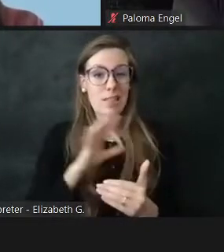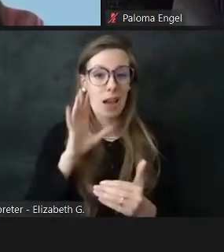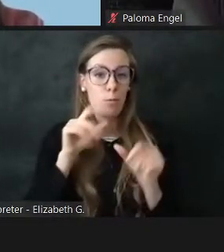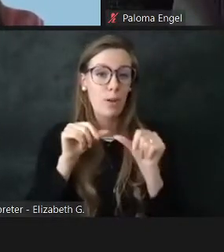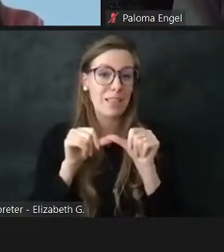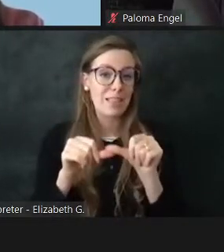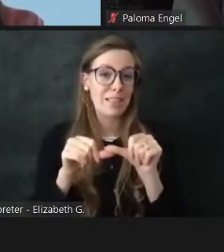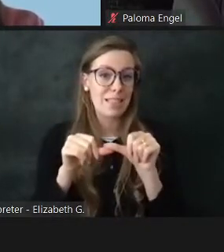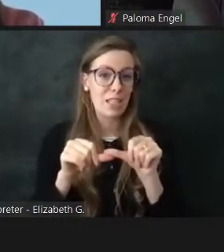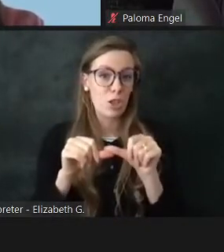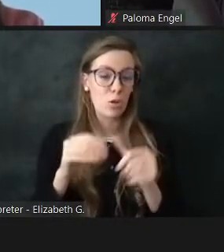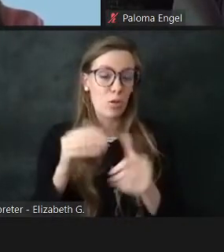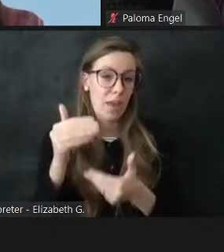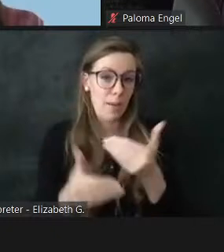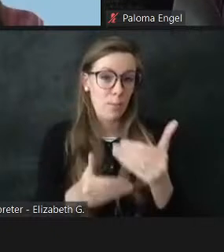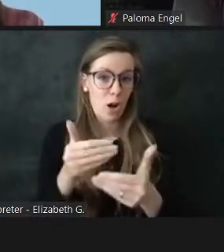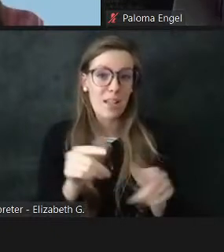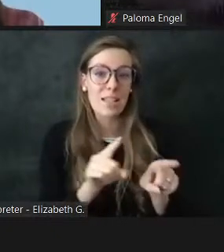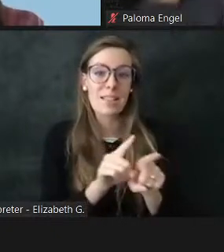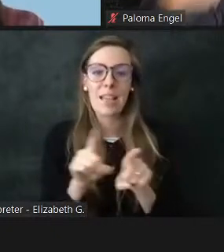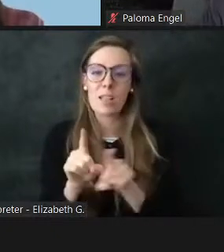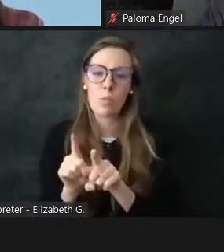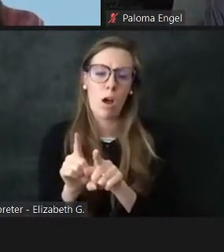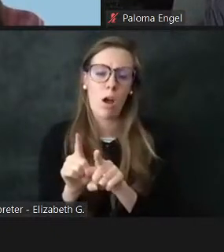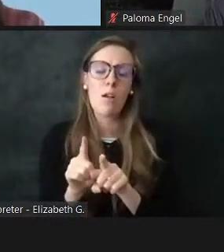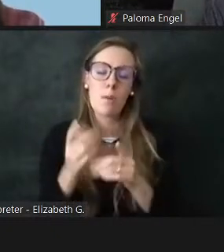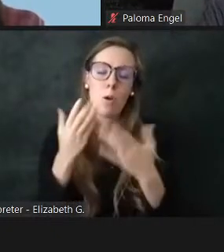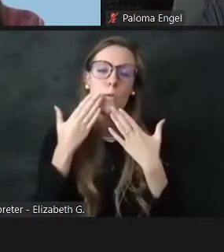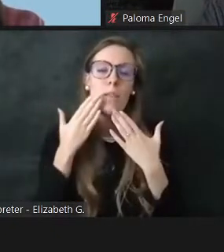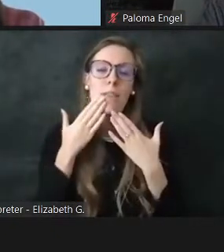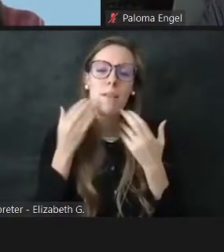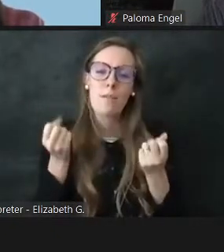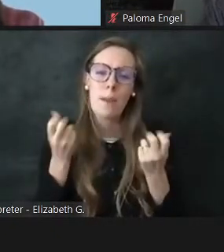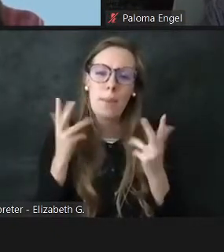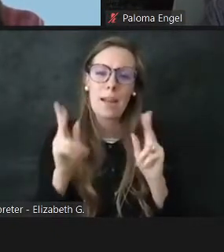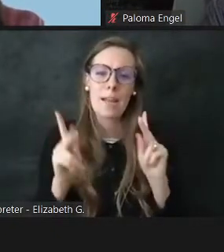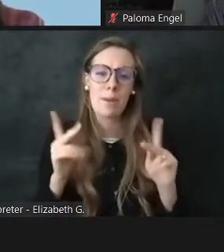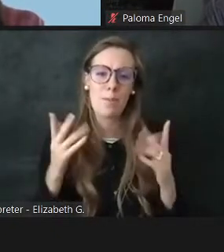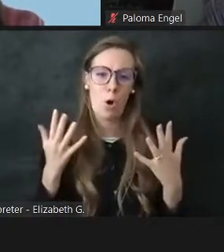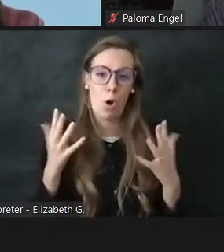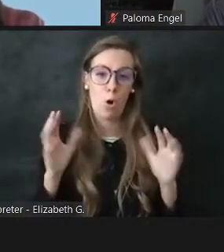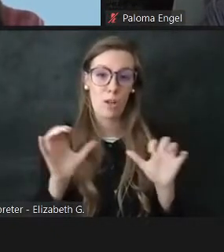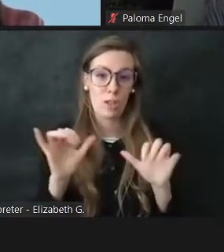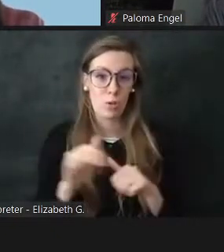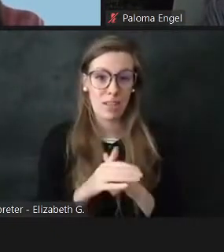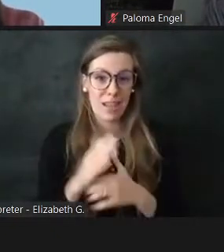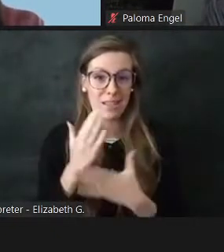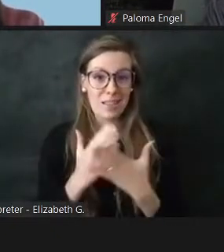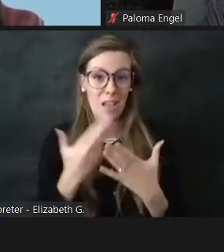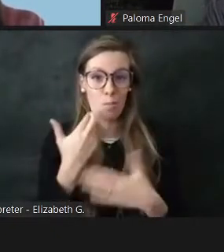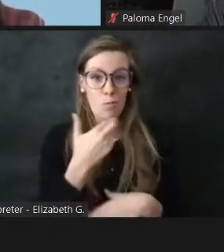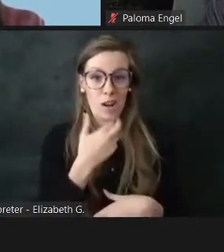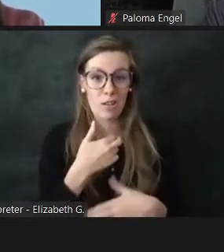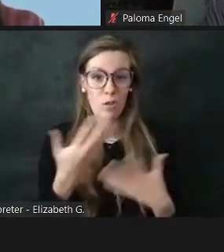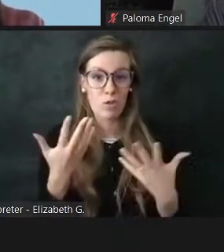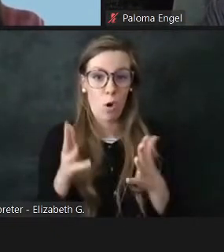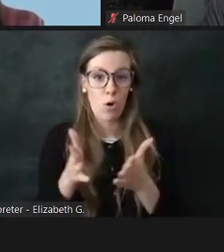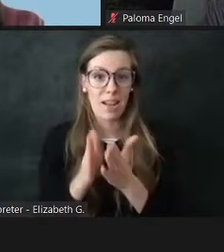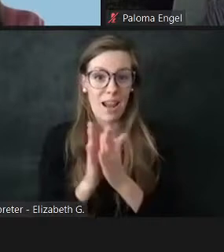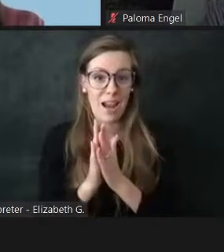We're very happy that a lot of people are doing it already. Some of the restaurants are asking for proof of vaccinations, and before people,